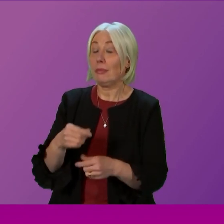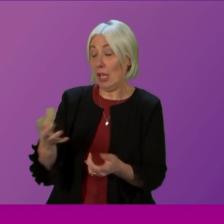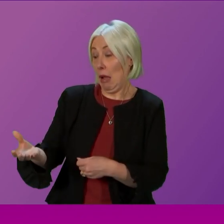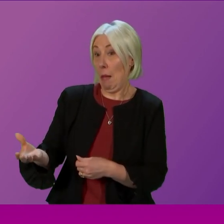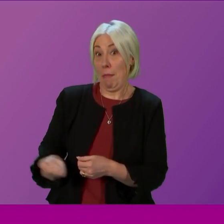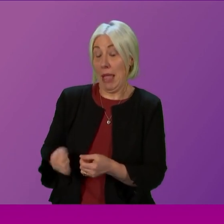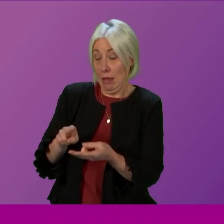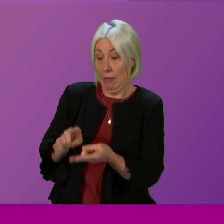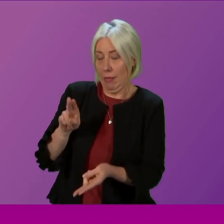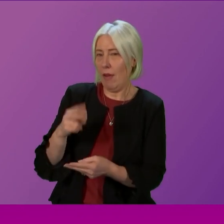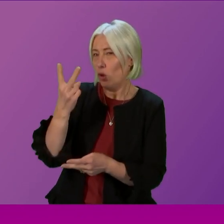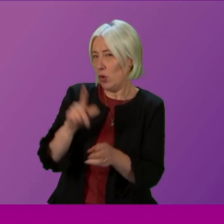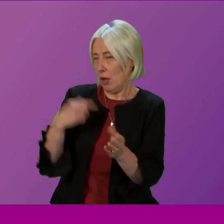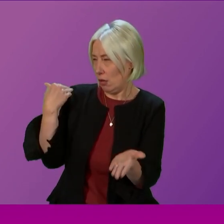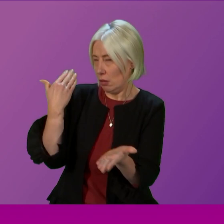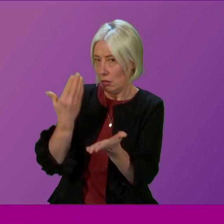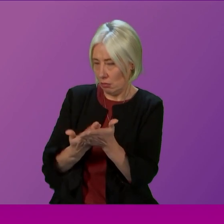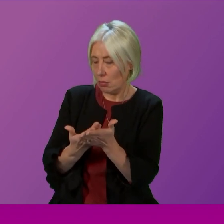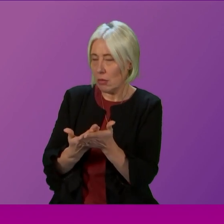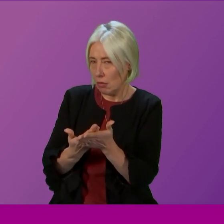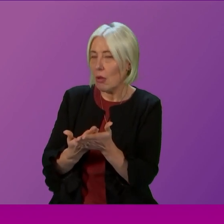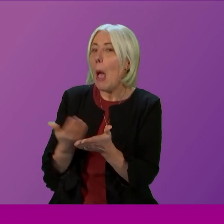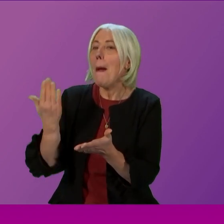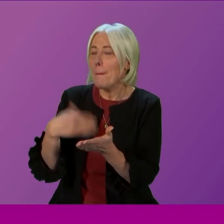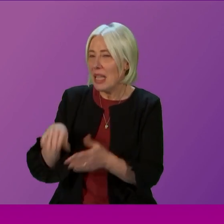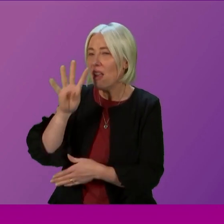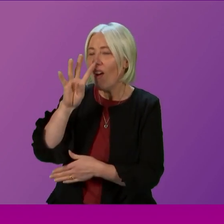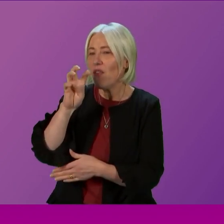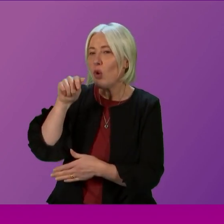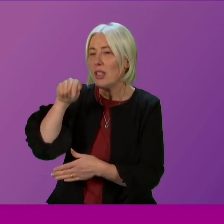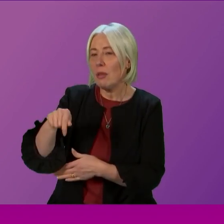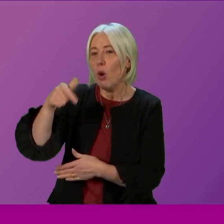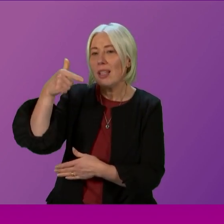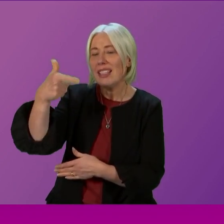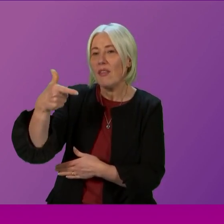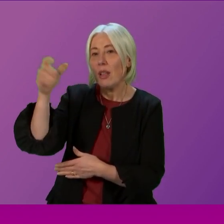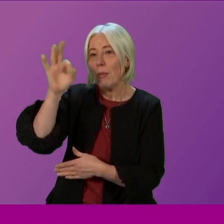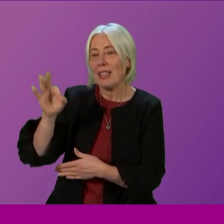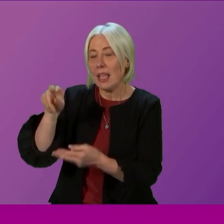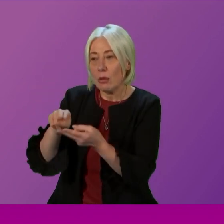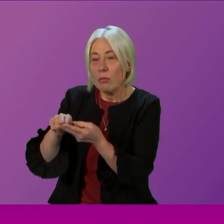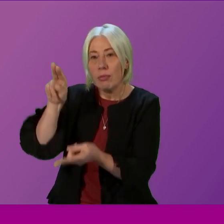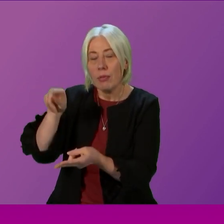Over the past two years, there has been a 14.7 per cent increase in pay for social